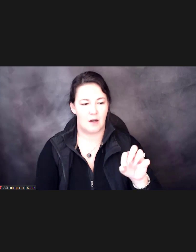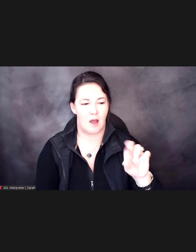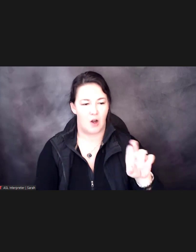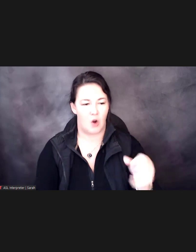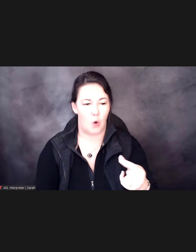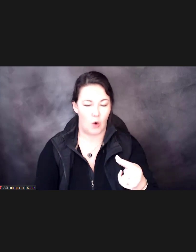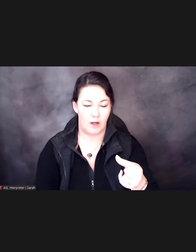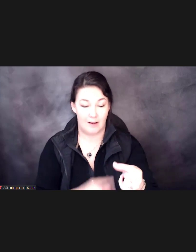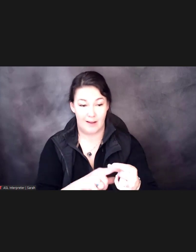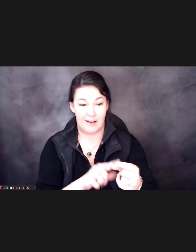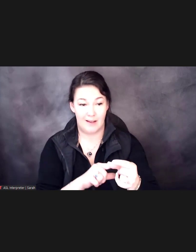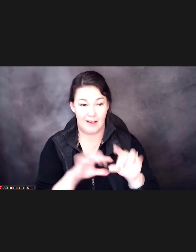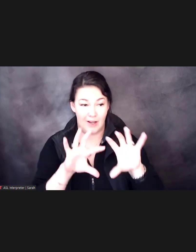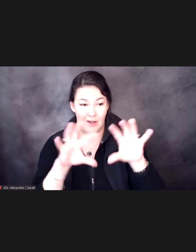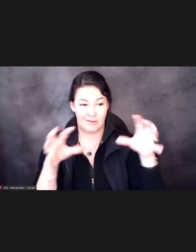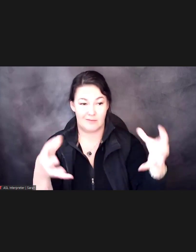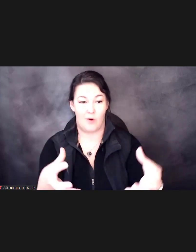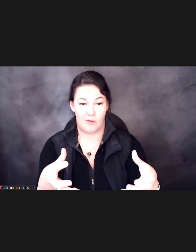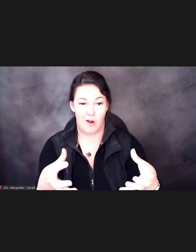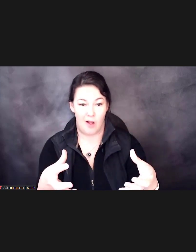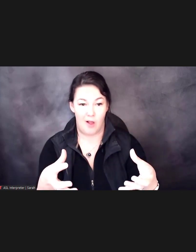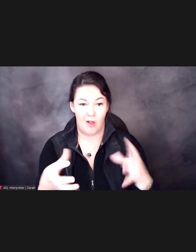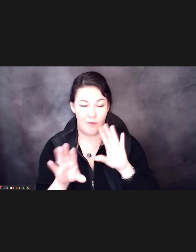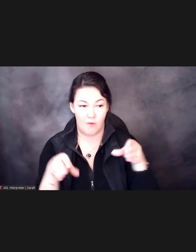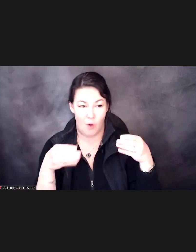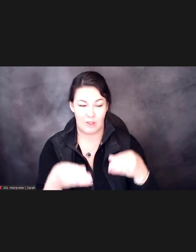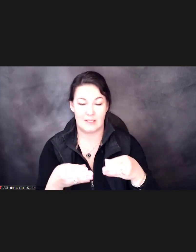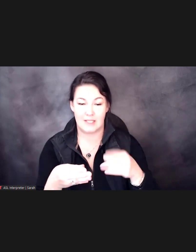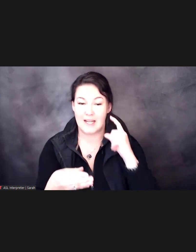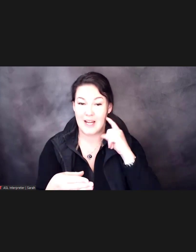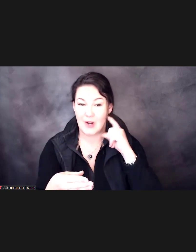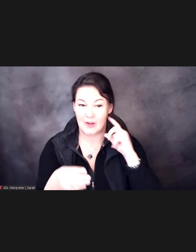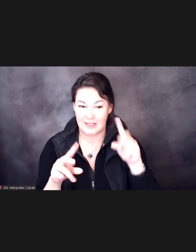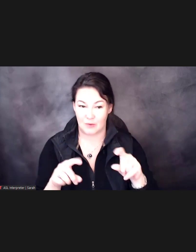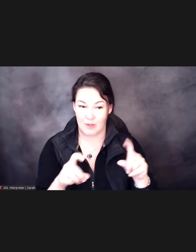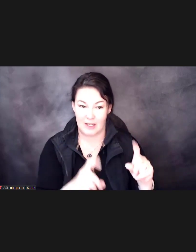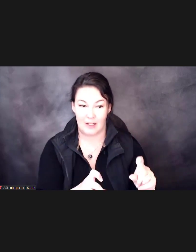focuses on overall hearing screening and, so, if you type in